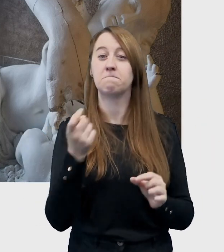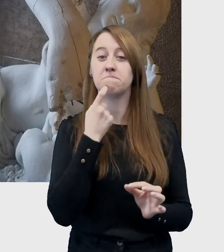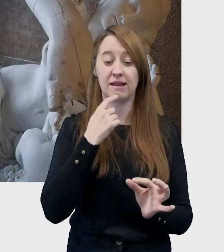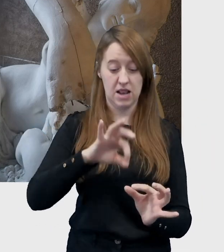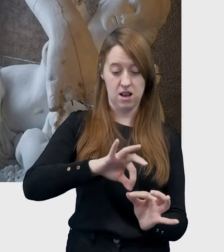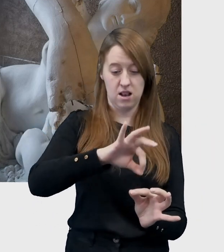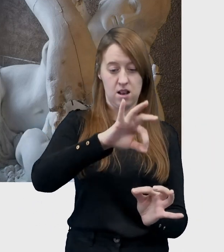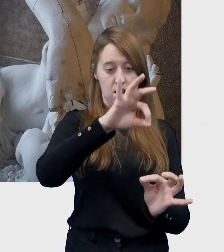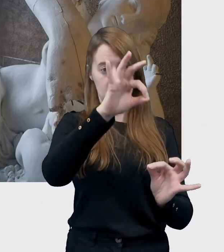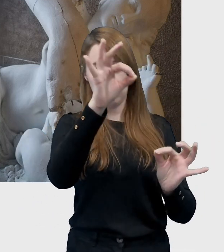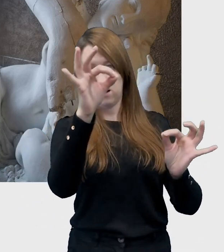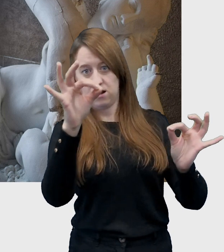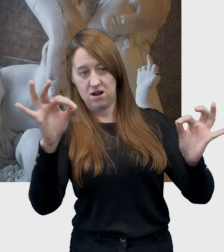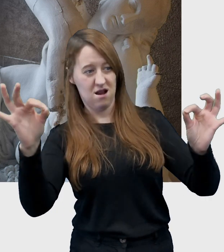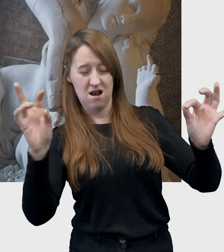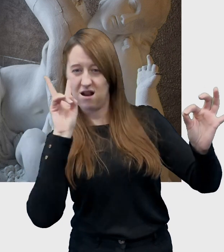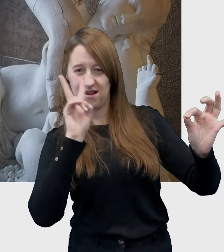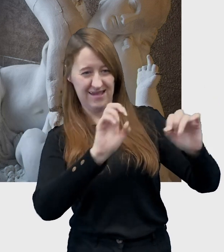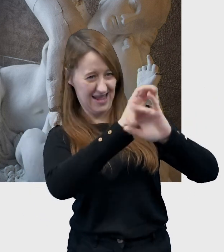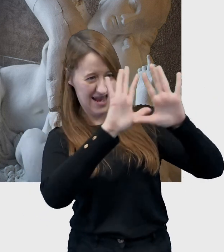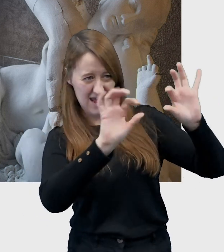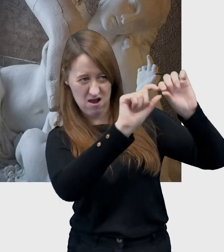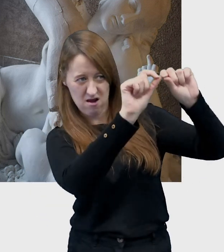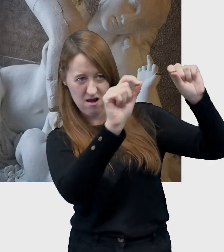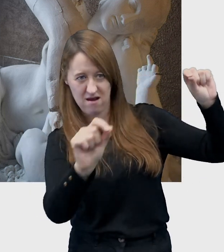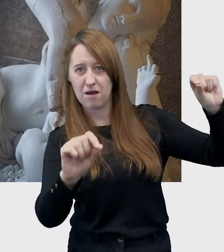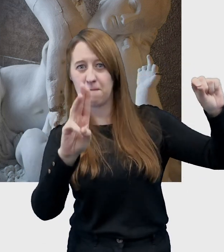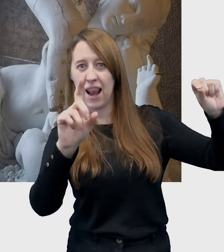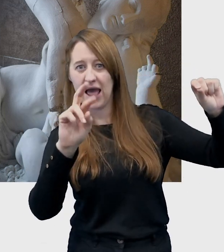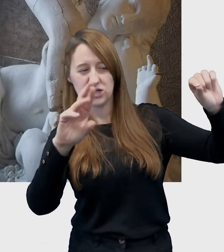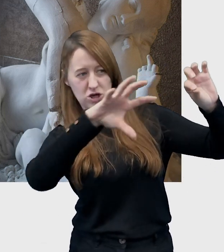through the plaster. There's, as a result of the weight onto the arm, it bent the